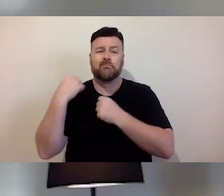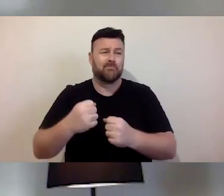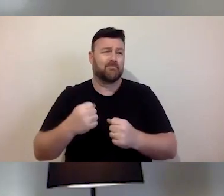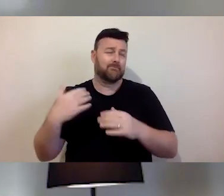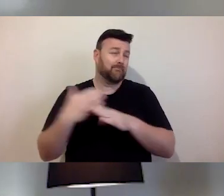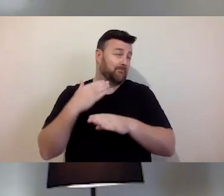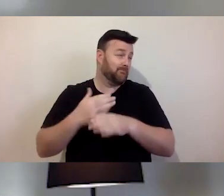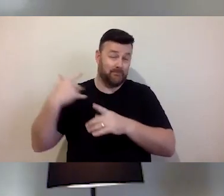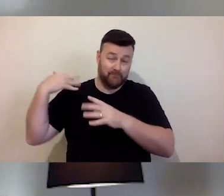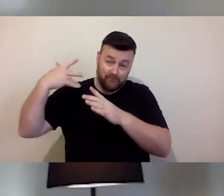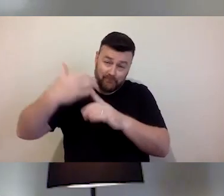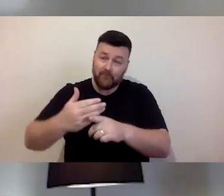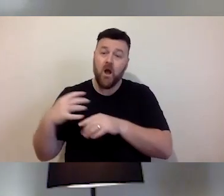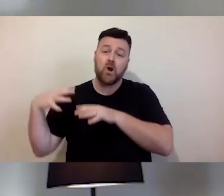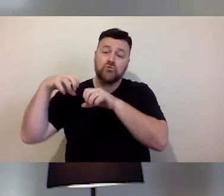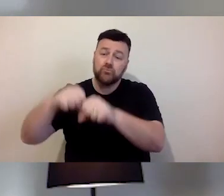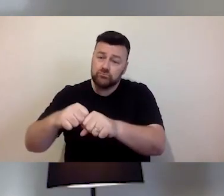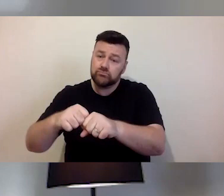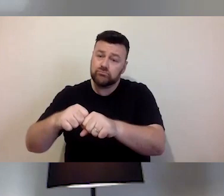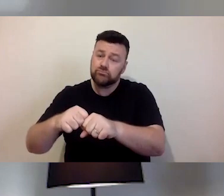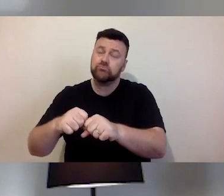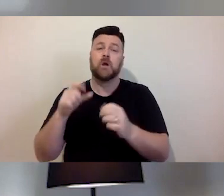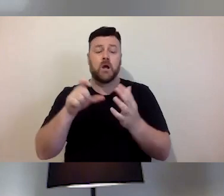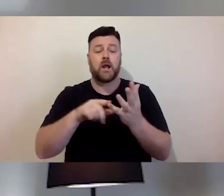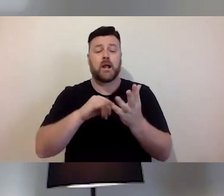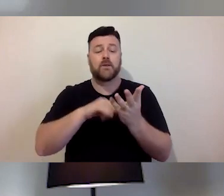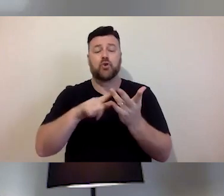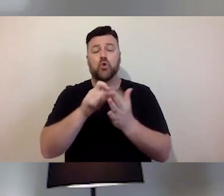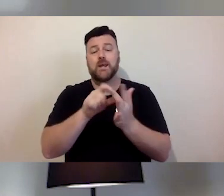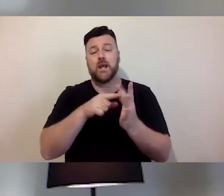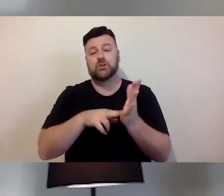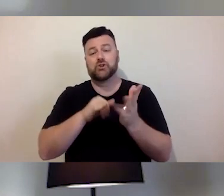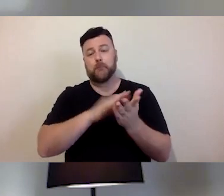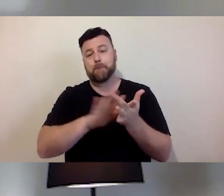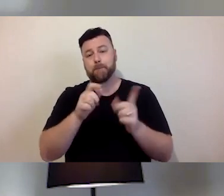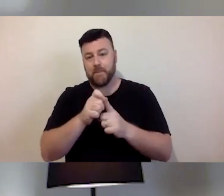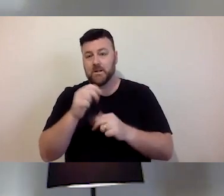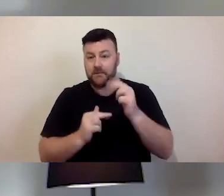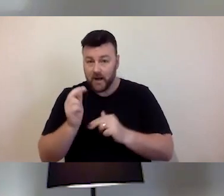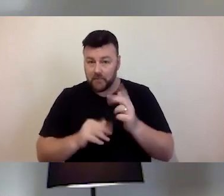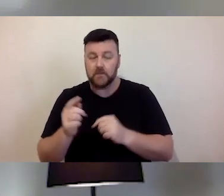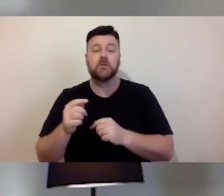development within the community and education sectors across corporate and government climates.